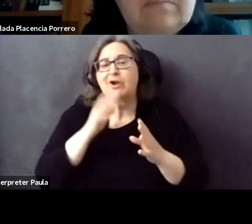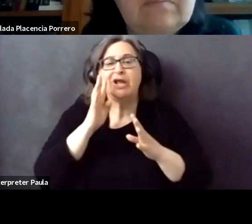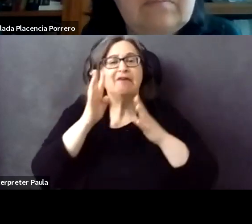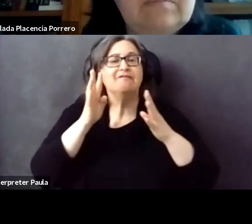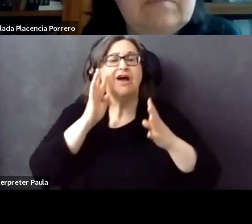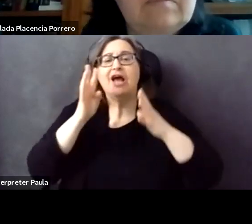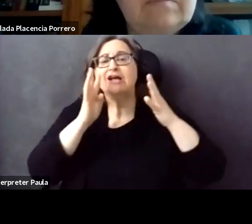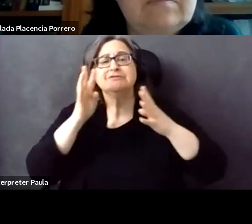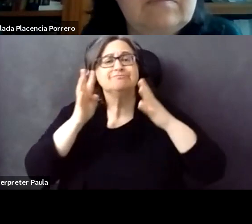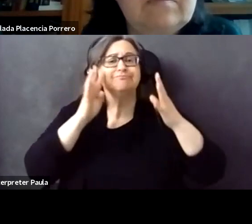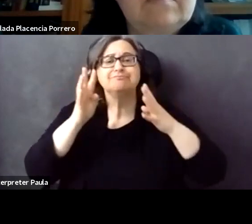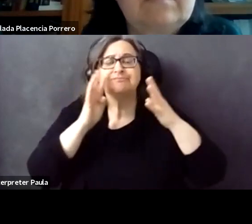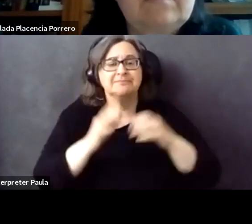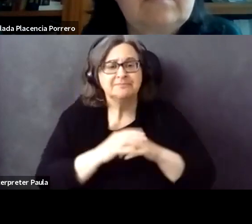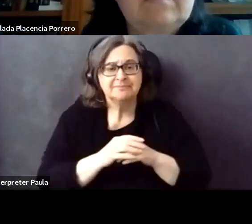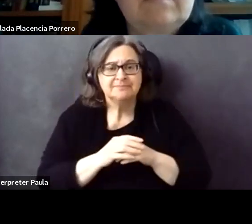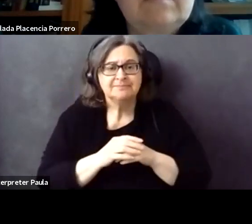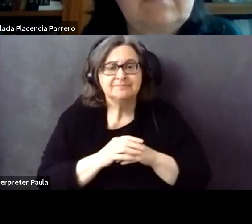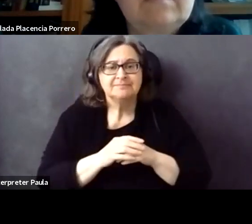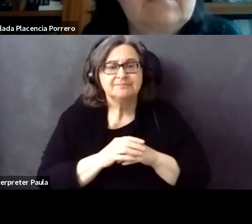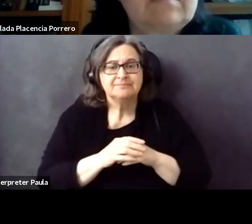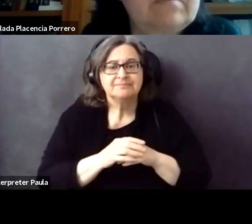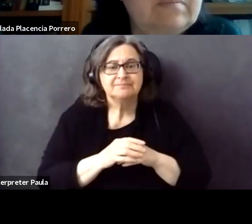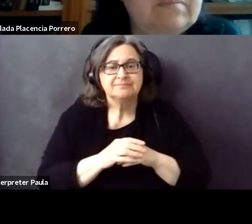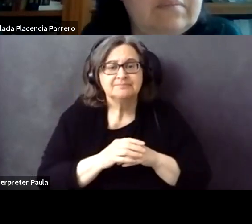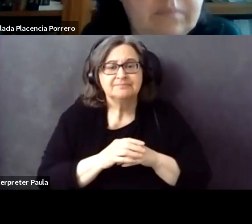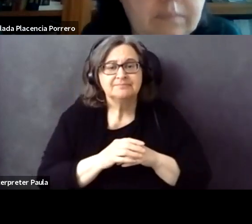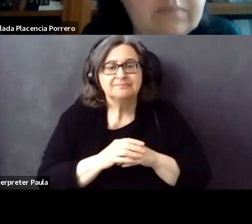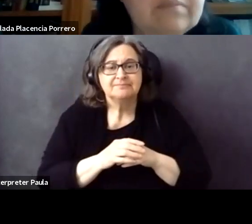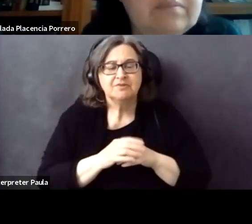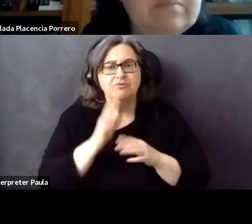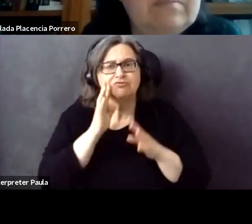as let me say a play ground where we start to invent